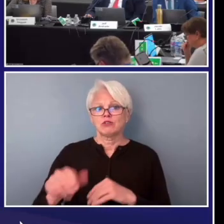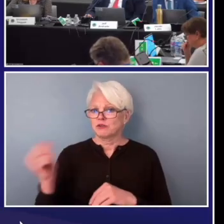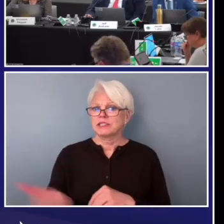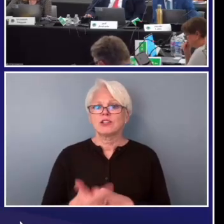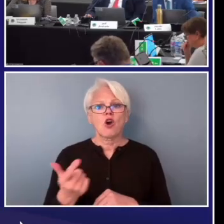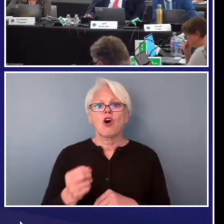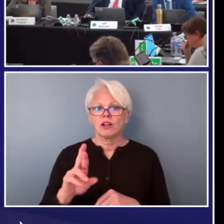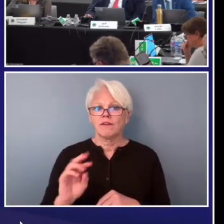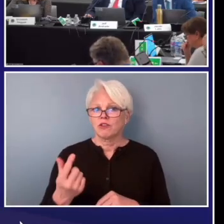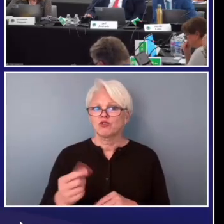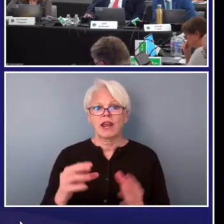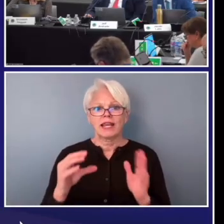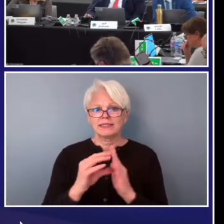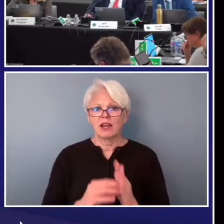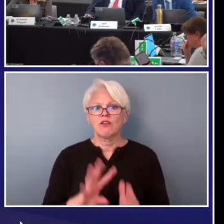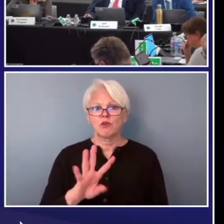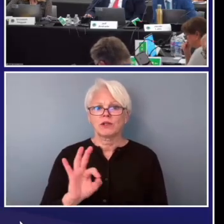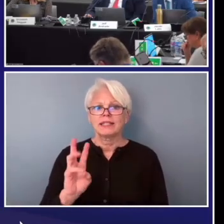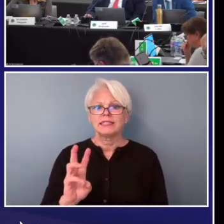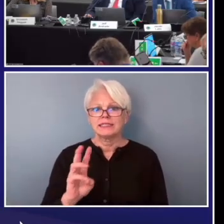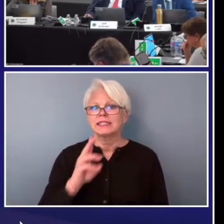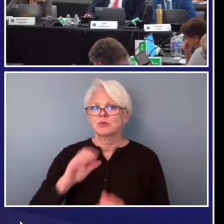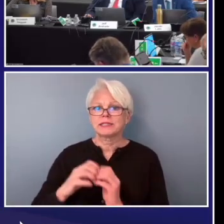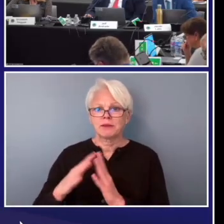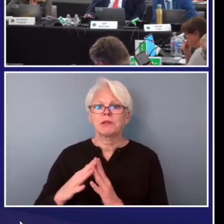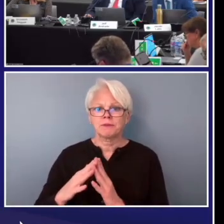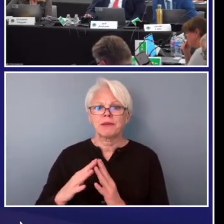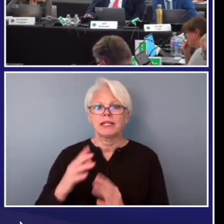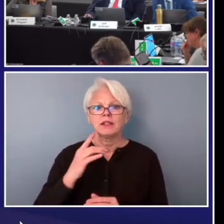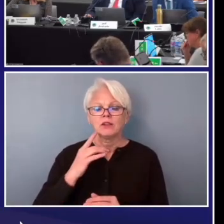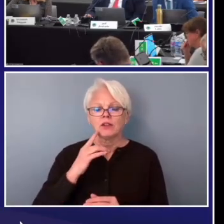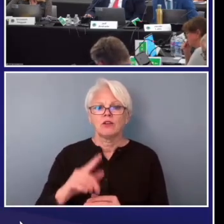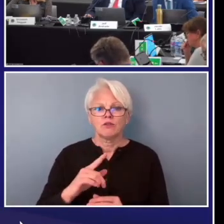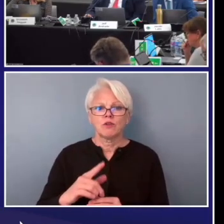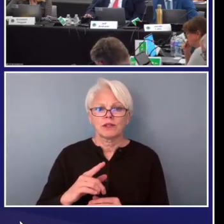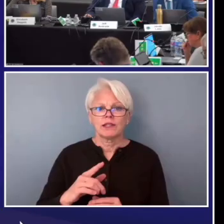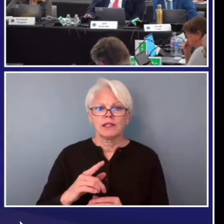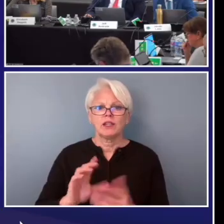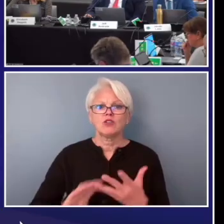sections in which 496 is implemented in terms of the additional criteria, uh,